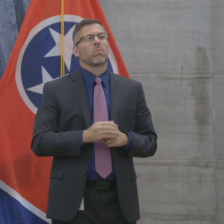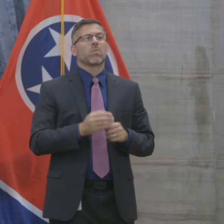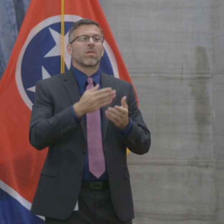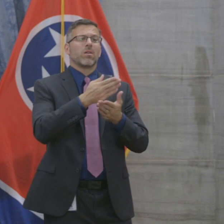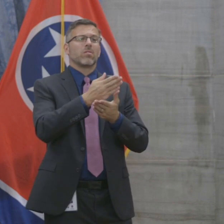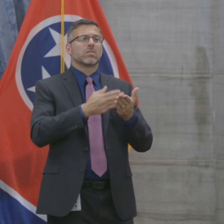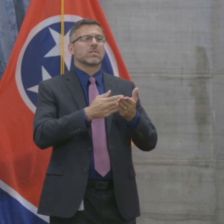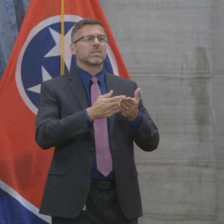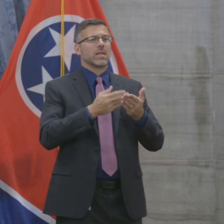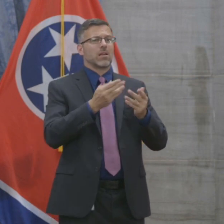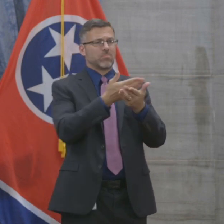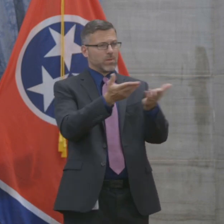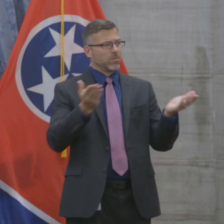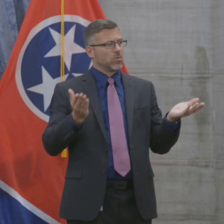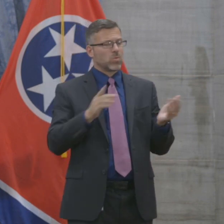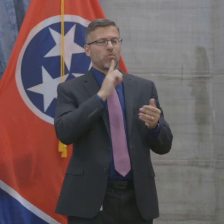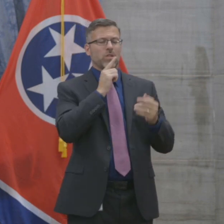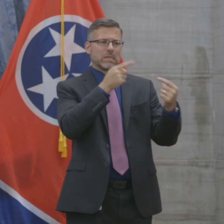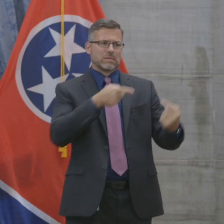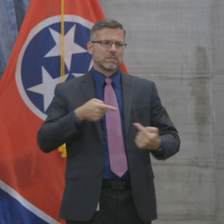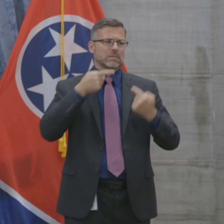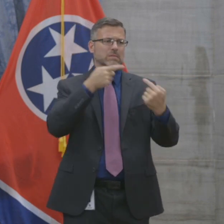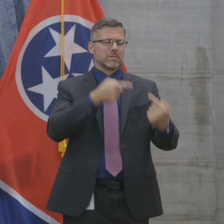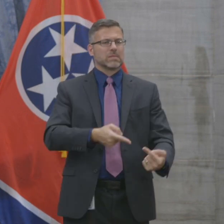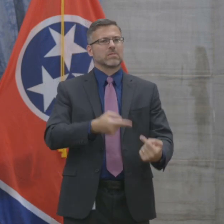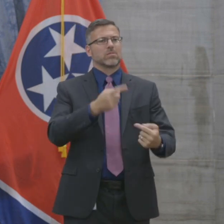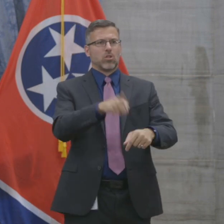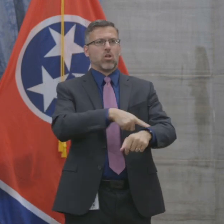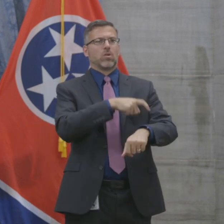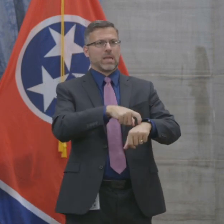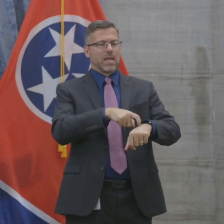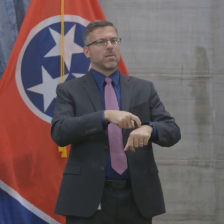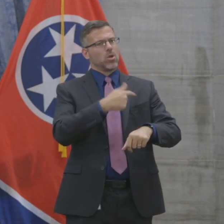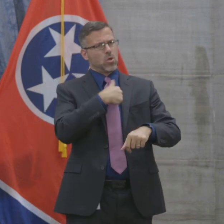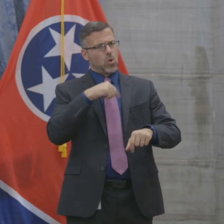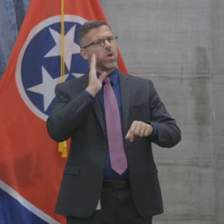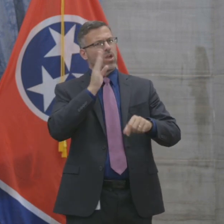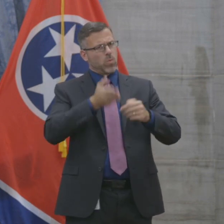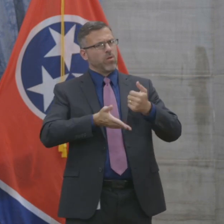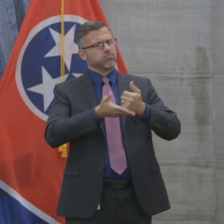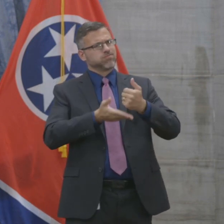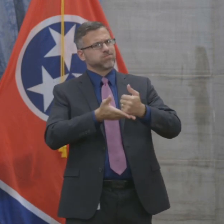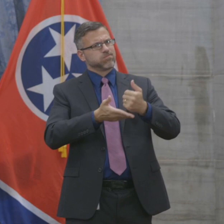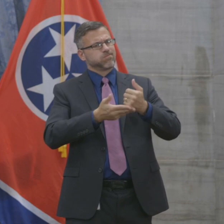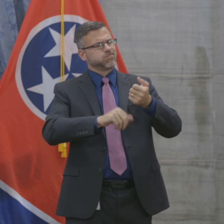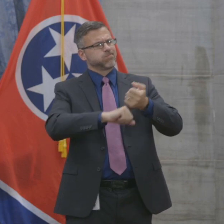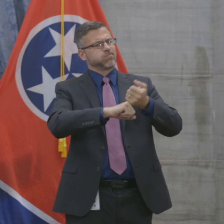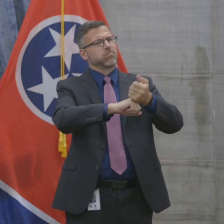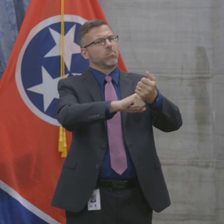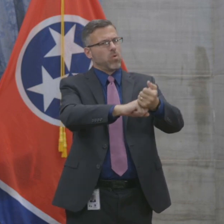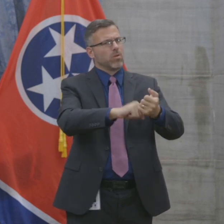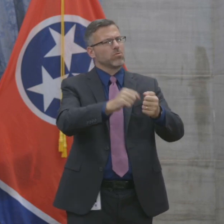which means that we will continue providing additional unemployment benefits for those Tennesseans who have lost their